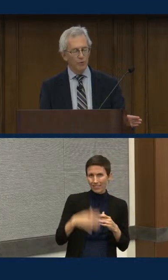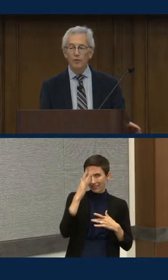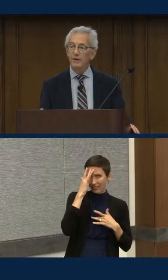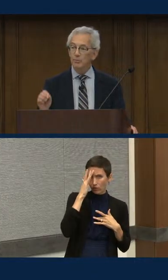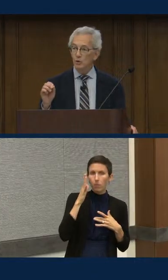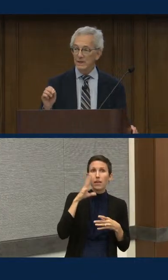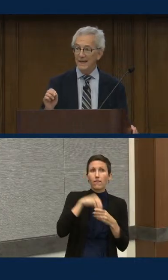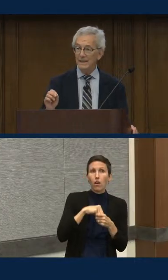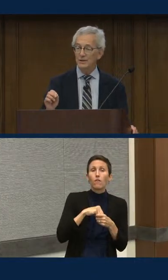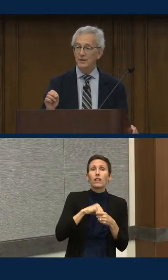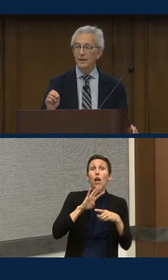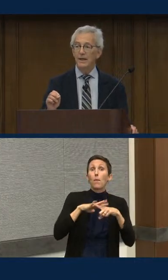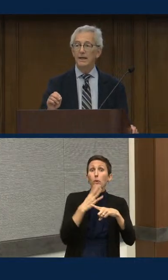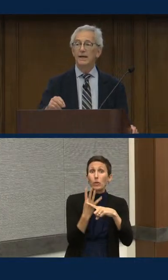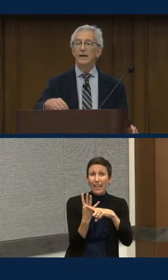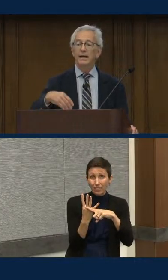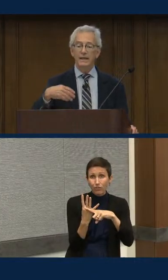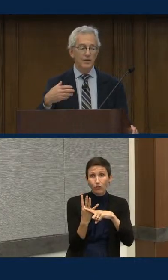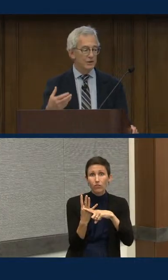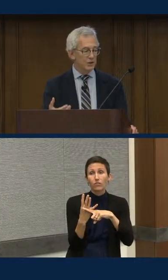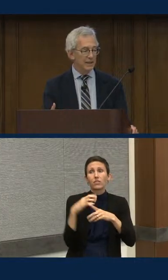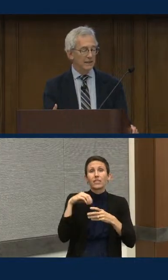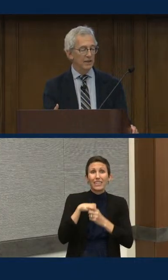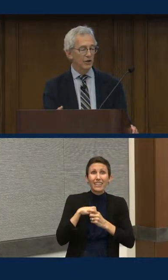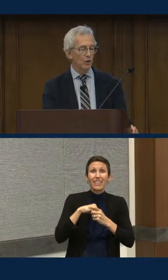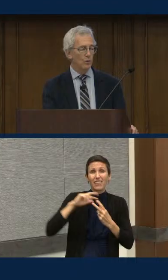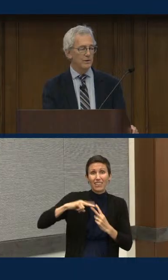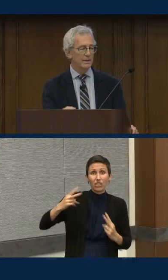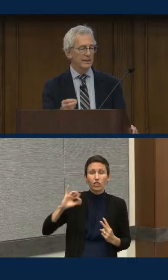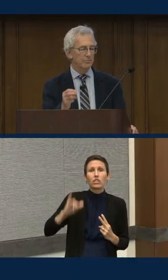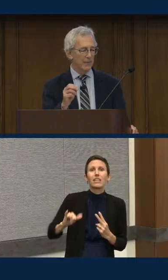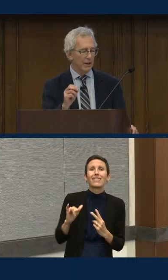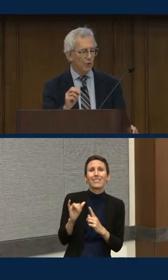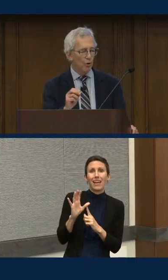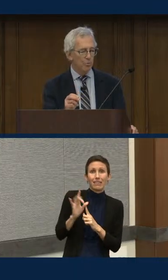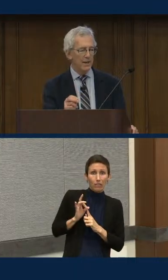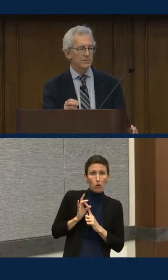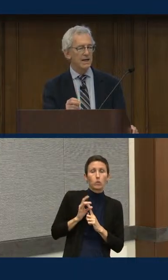involving a mutation in the gene